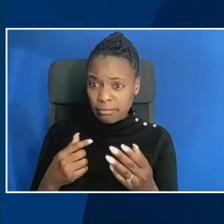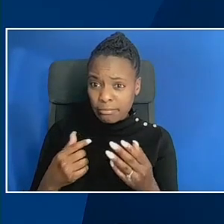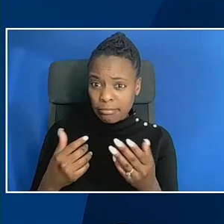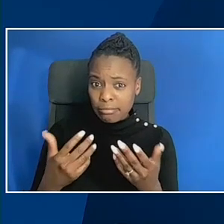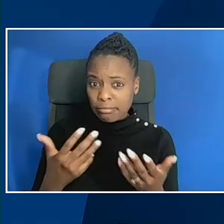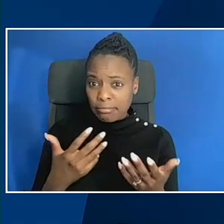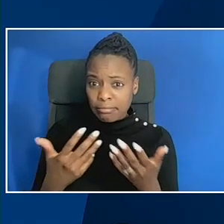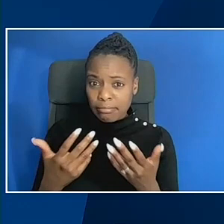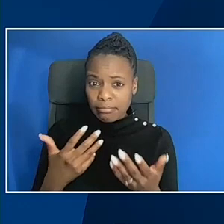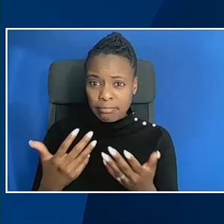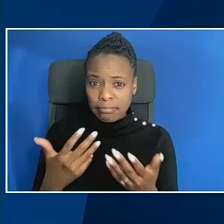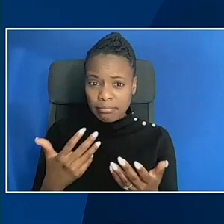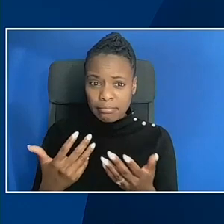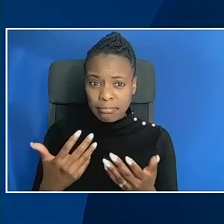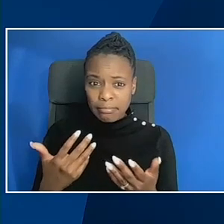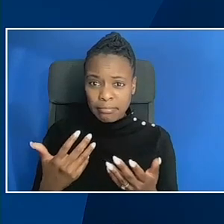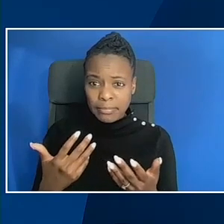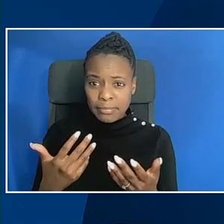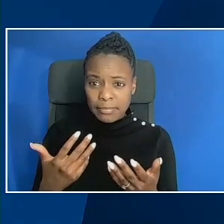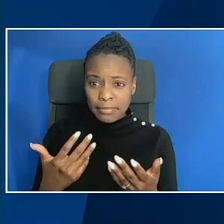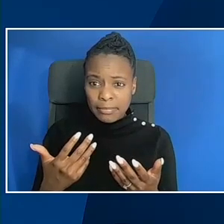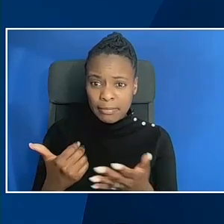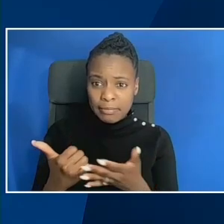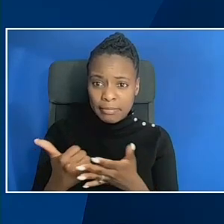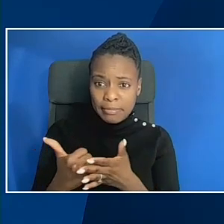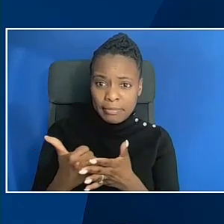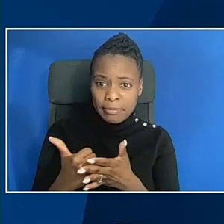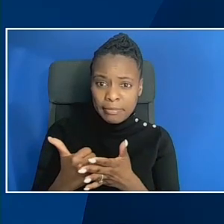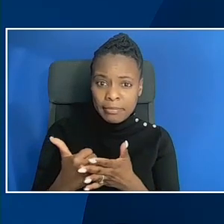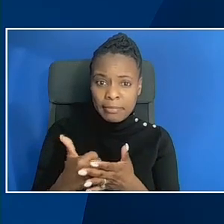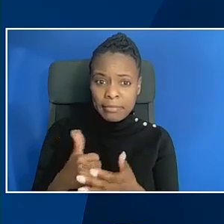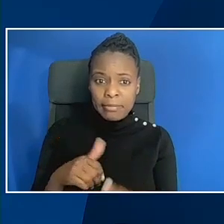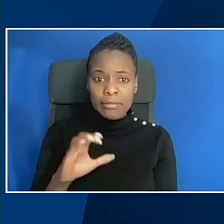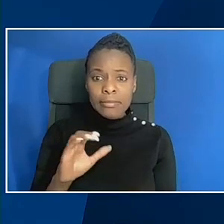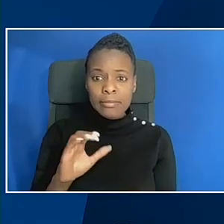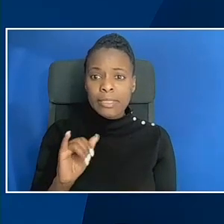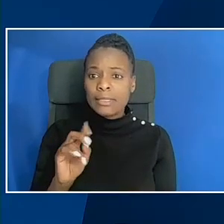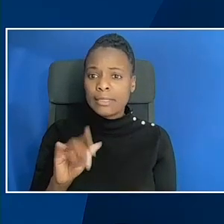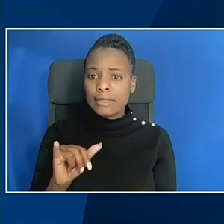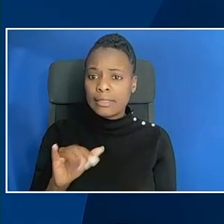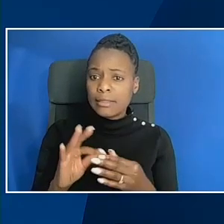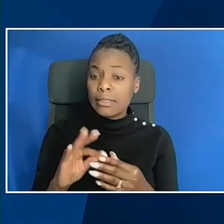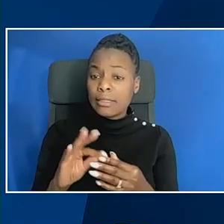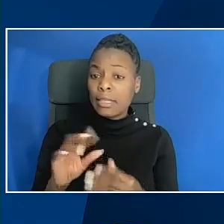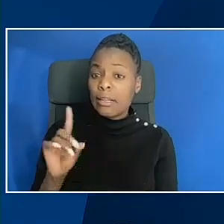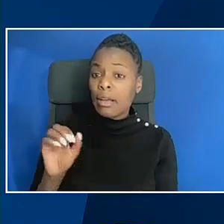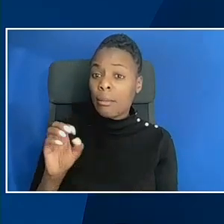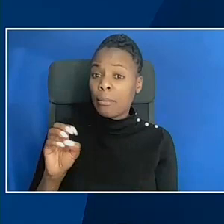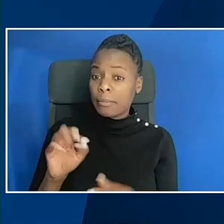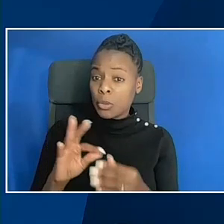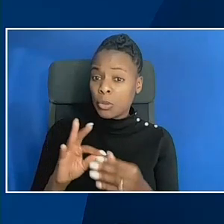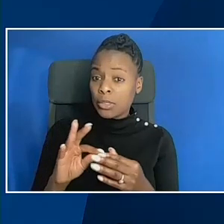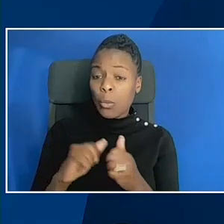Sure. No problem. Dom, you said with the primary and alternate of higher education?